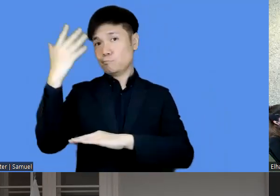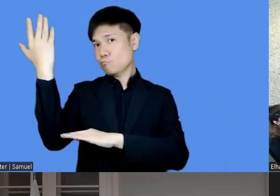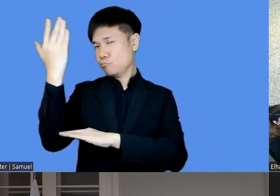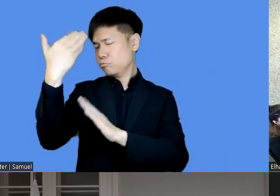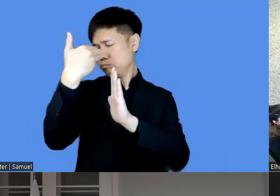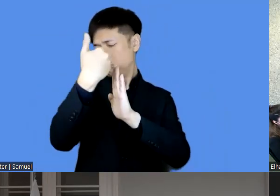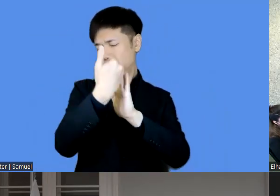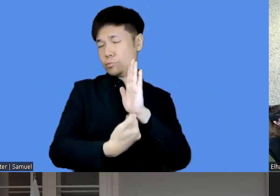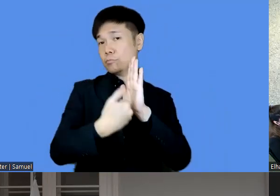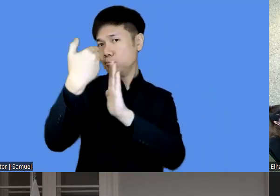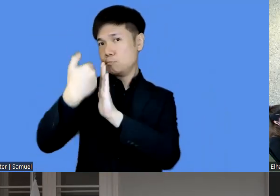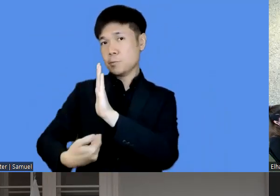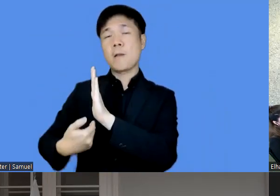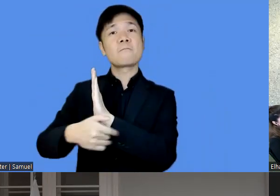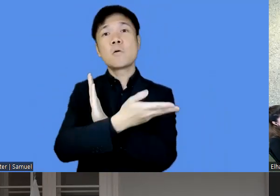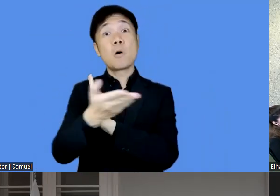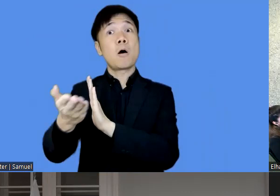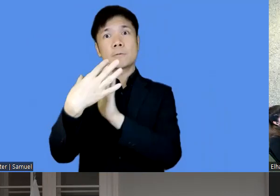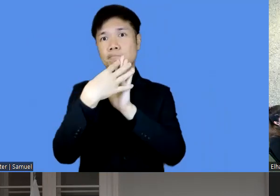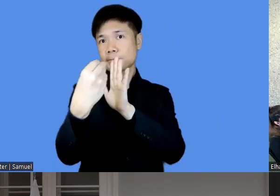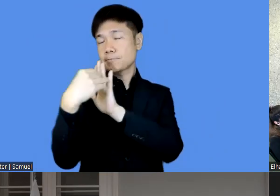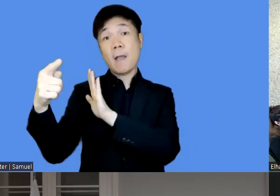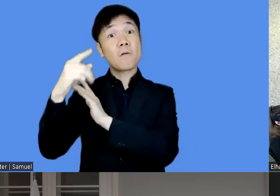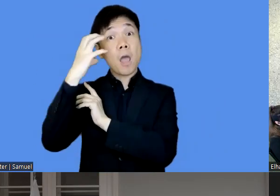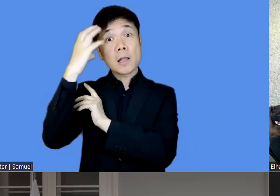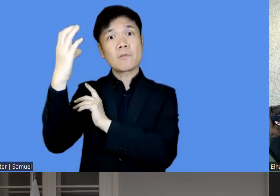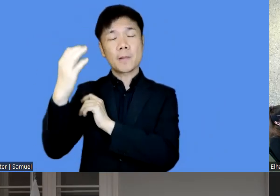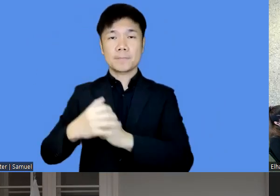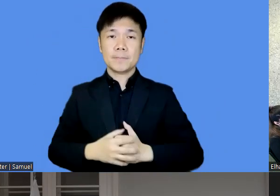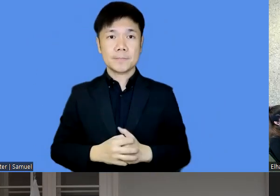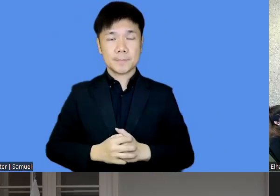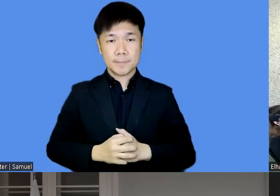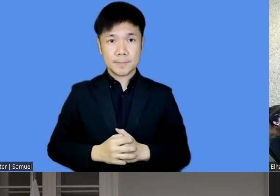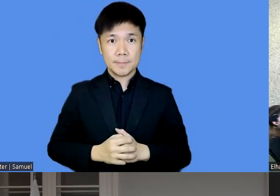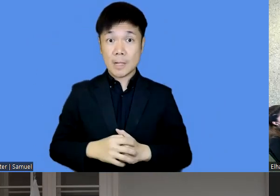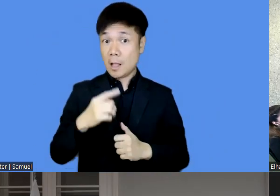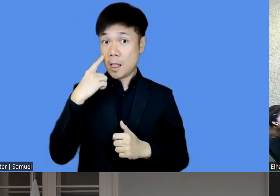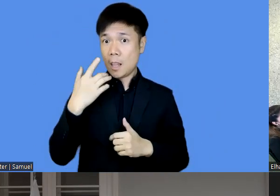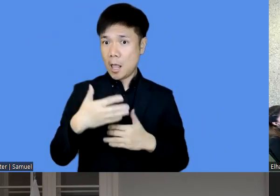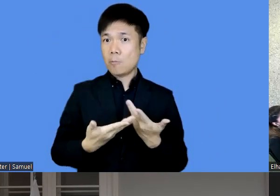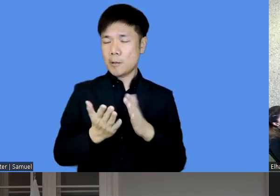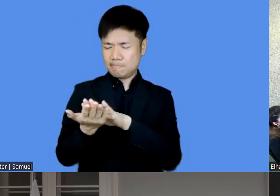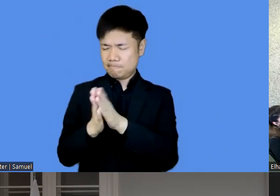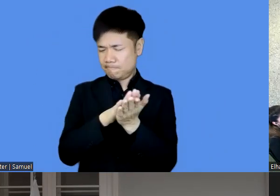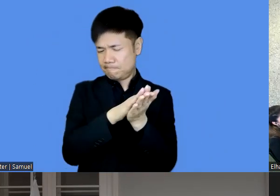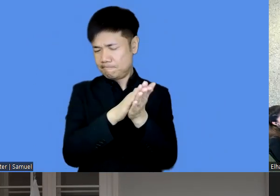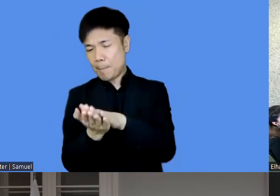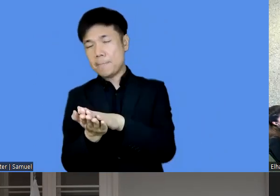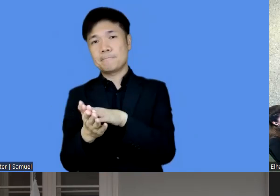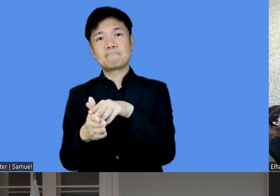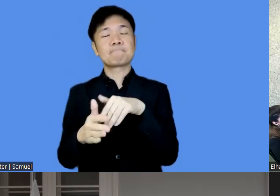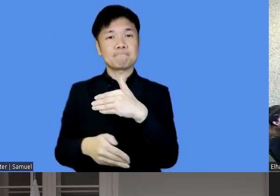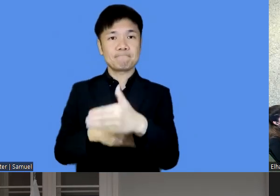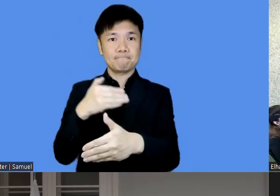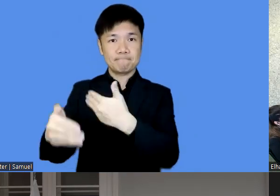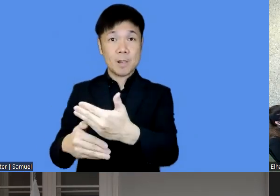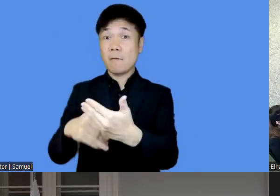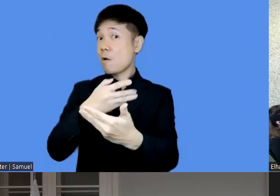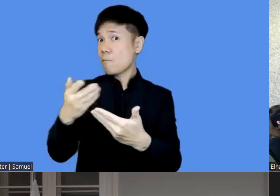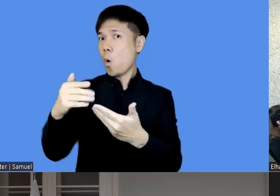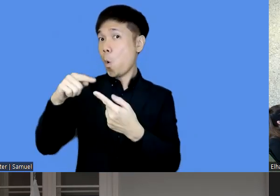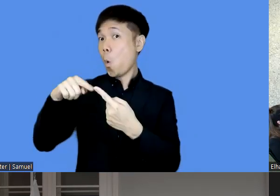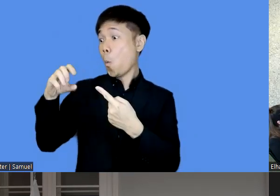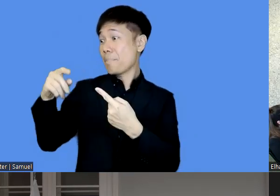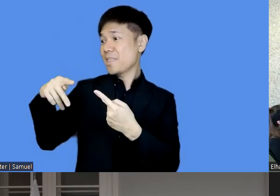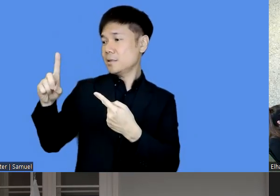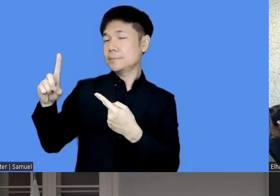I hope that these can be operationalised together with, Os of persons withis it abilities, those